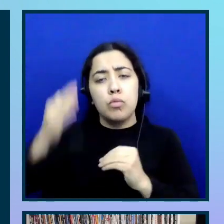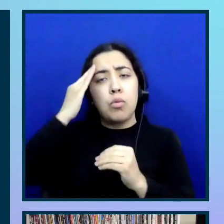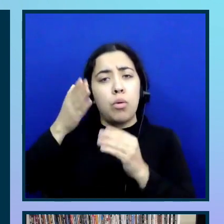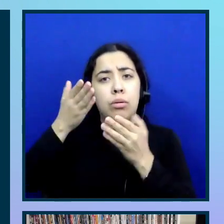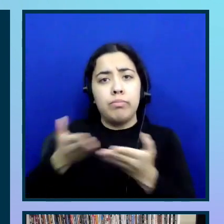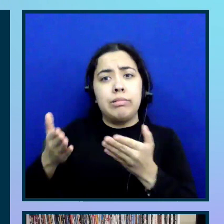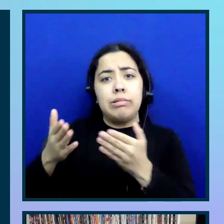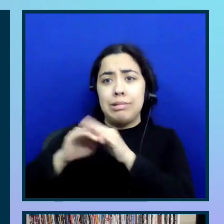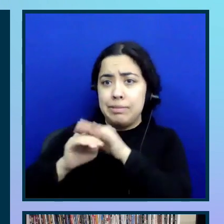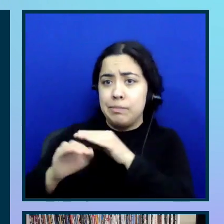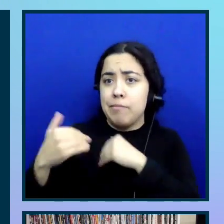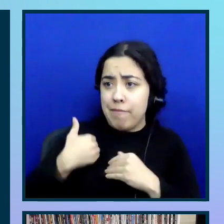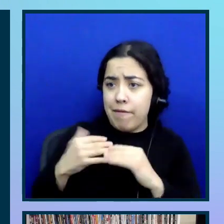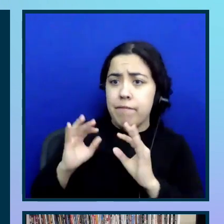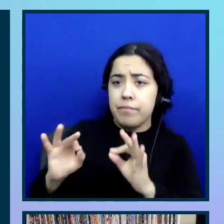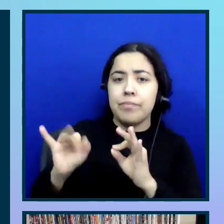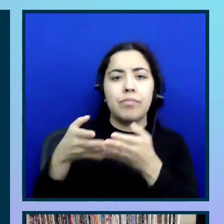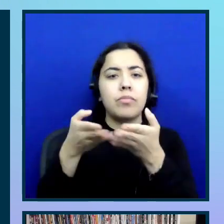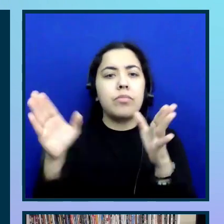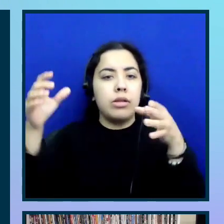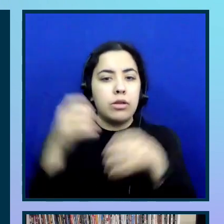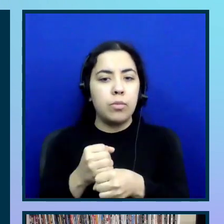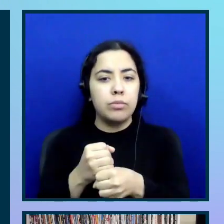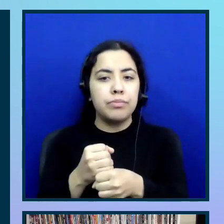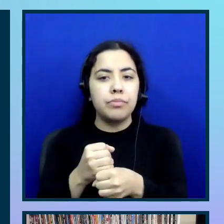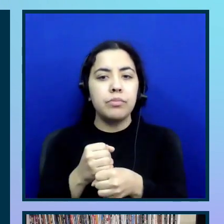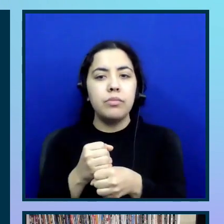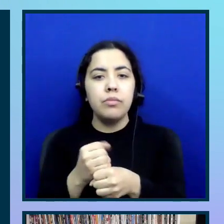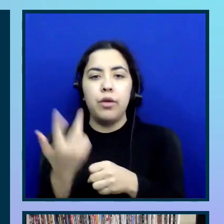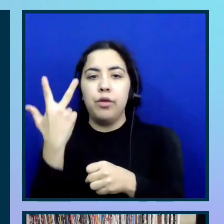can generally be summarized in these three questions.